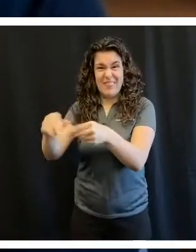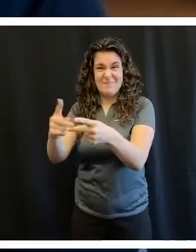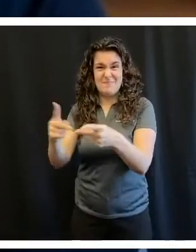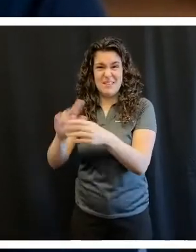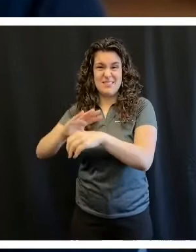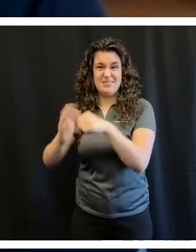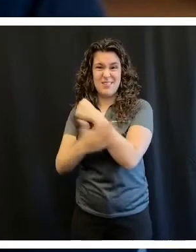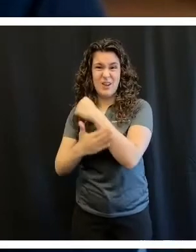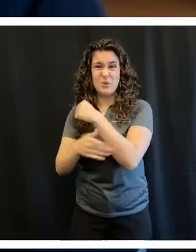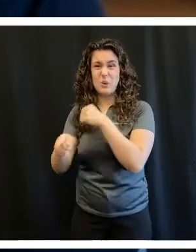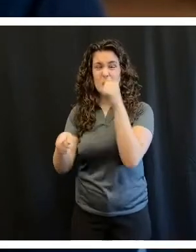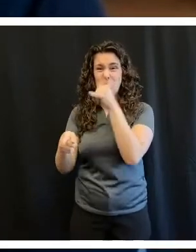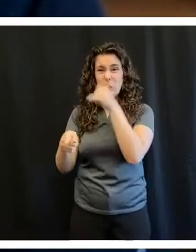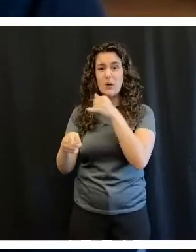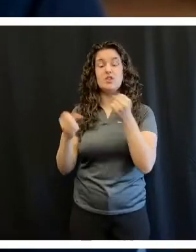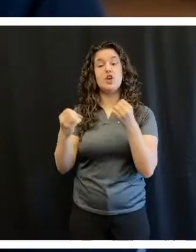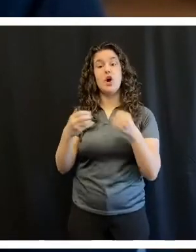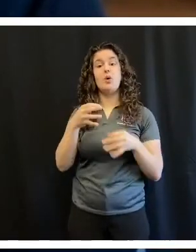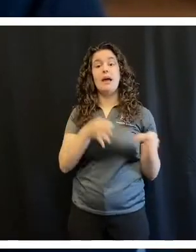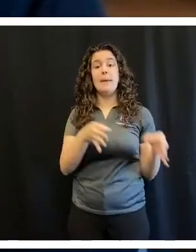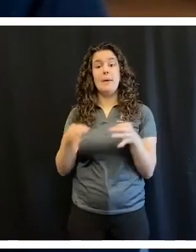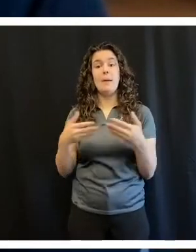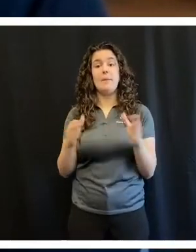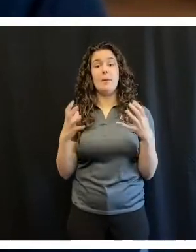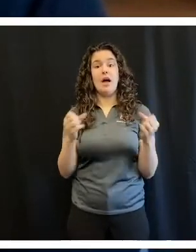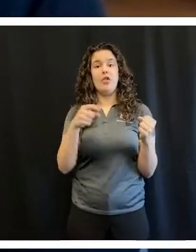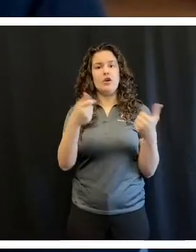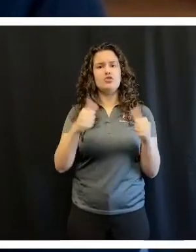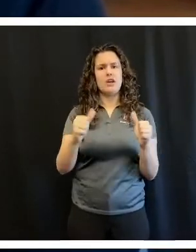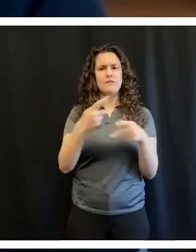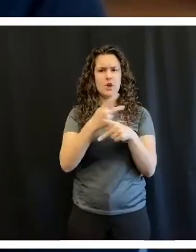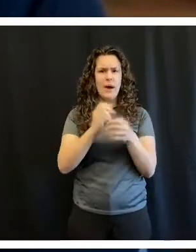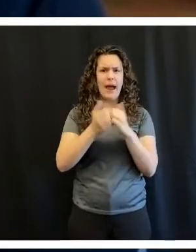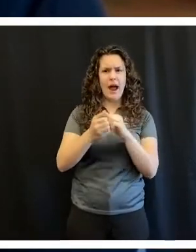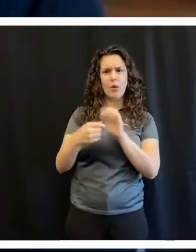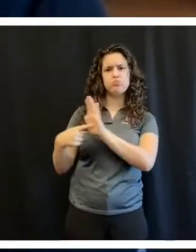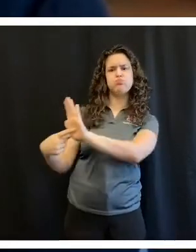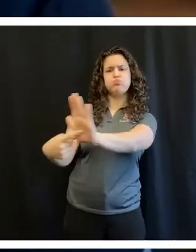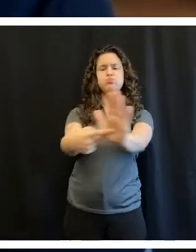how to create public health messages and be able to put those in front of students,